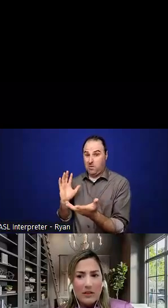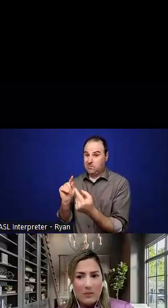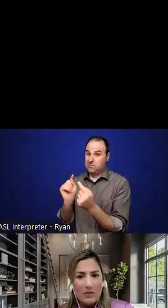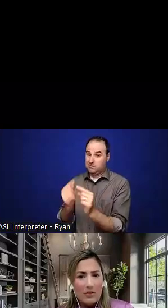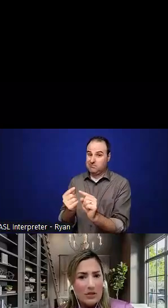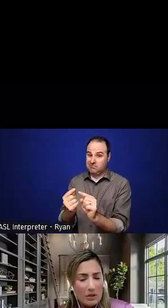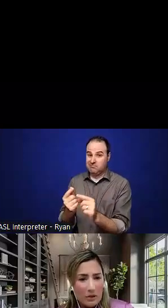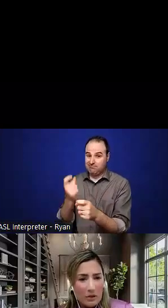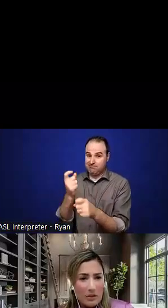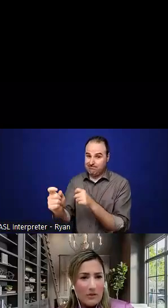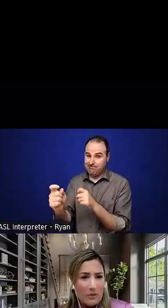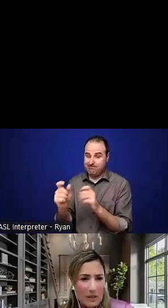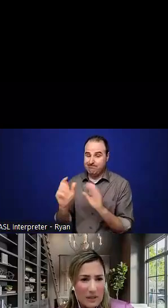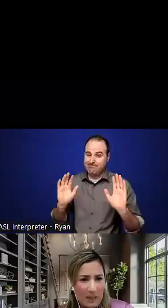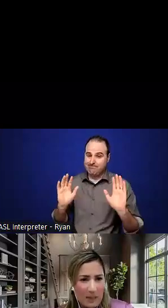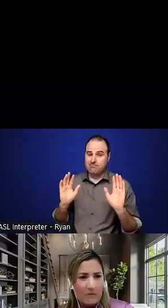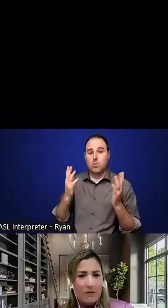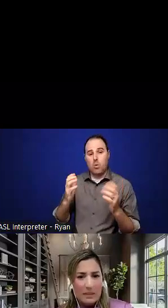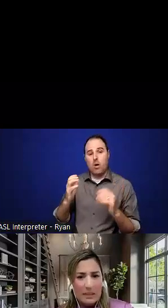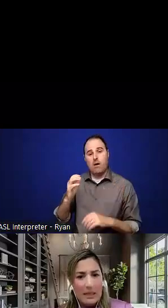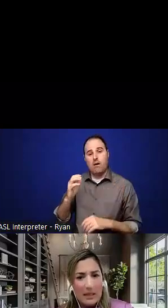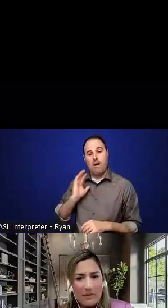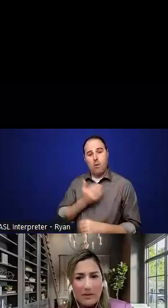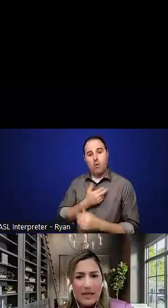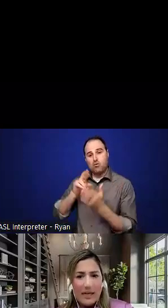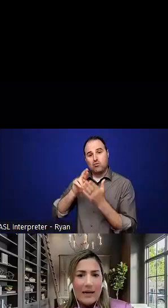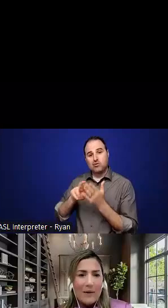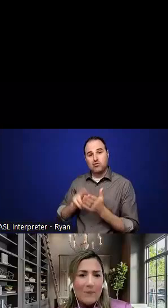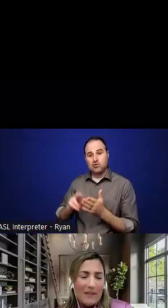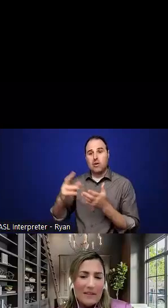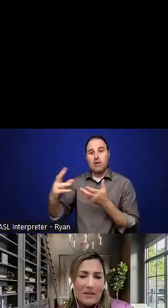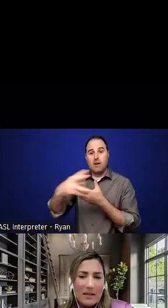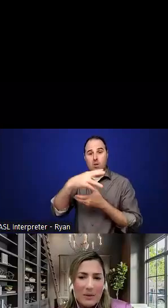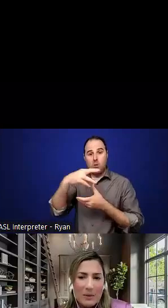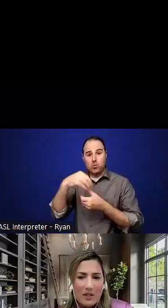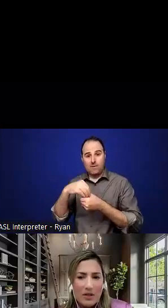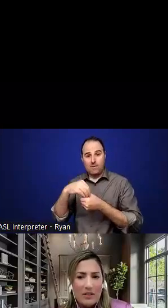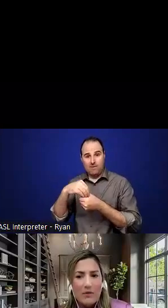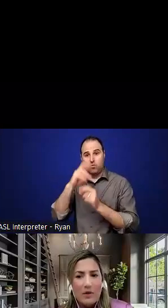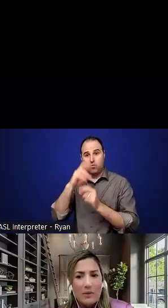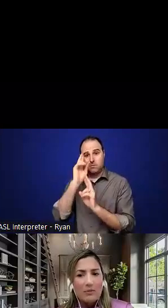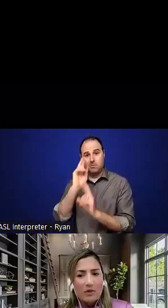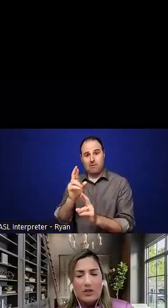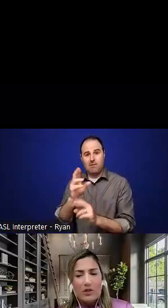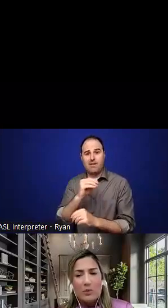research is inclusive, respectful, and safe. And this aligns with a transformative research